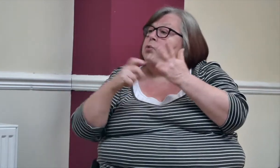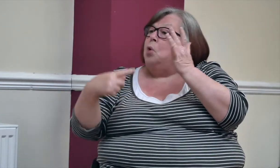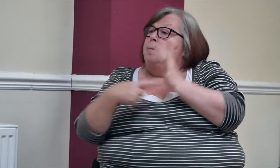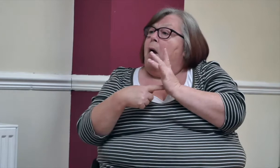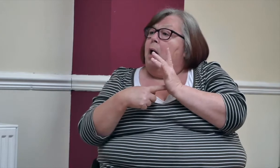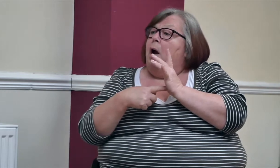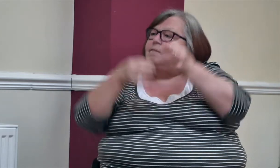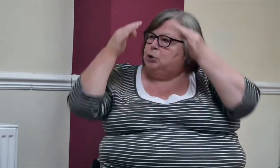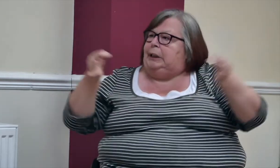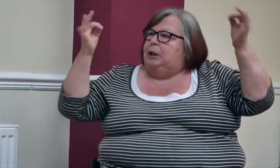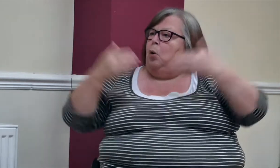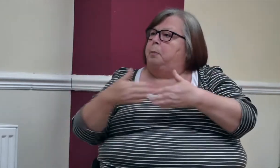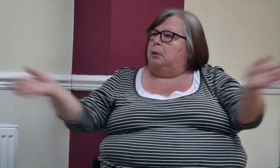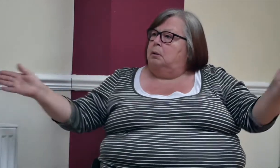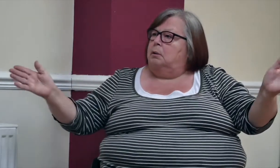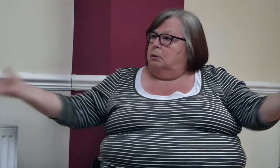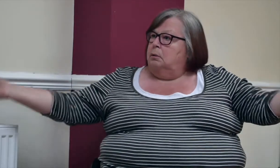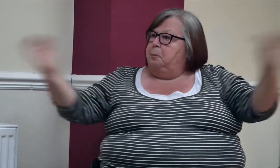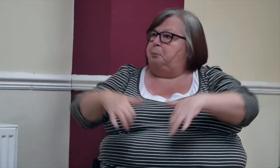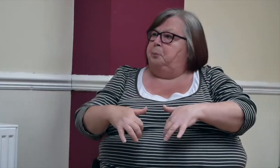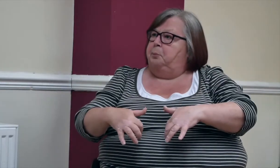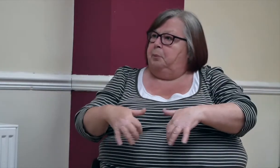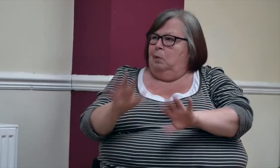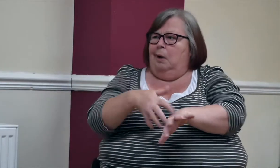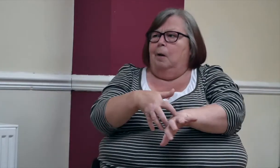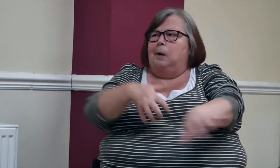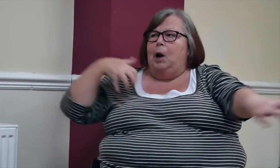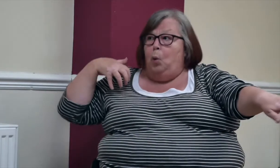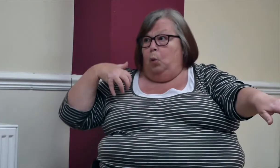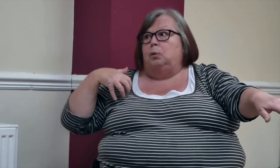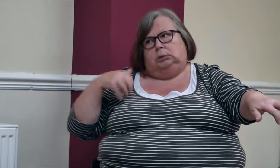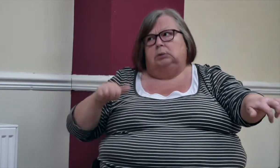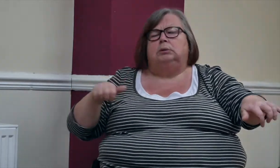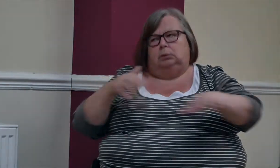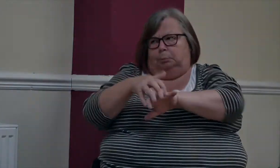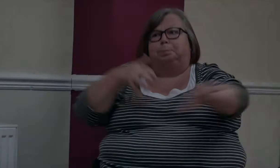Then it officially opened in October. Everyone came! It was teeming.